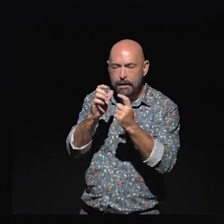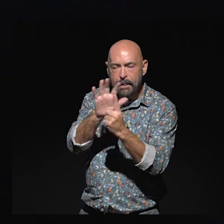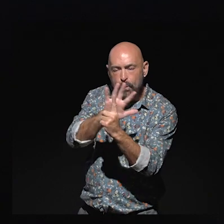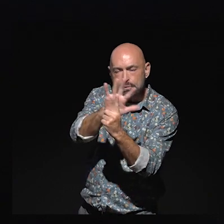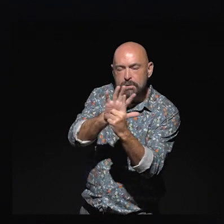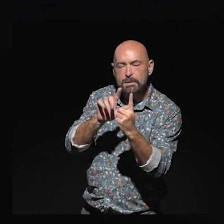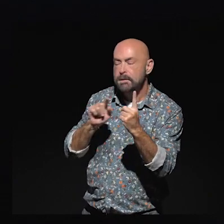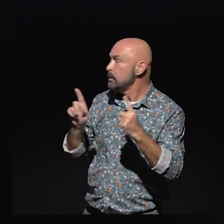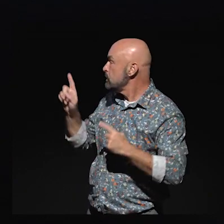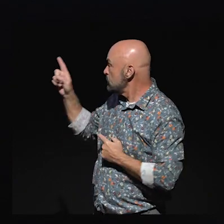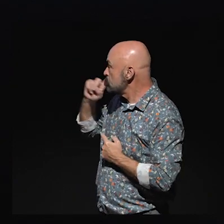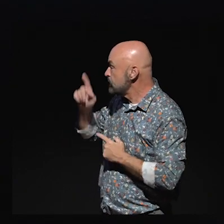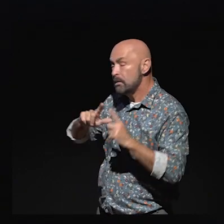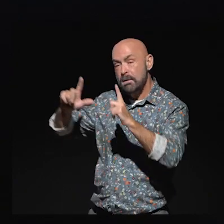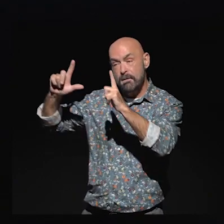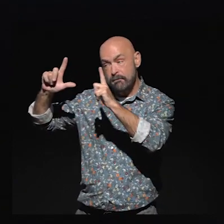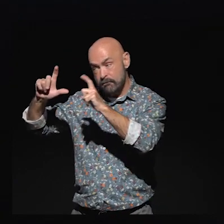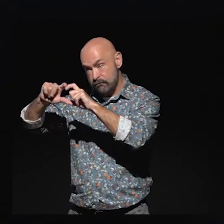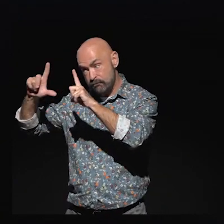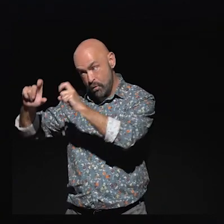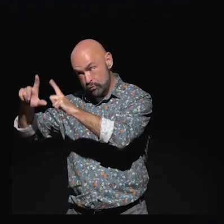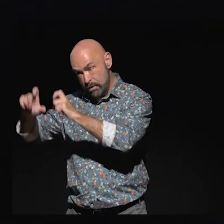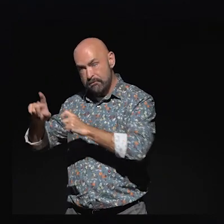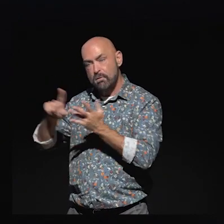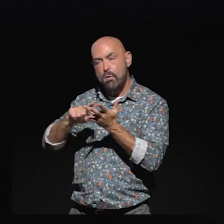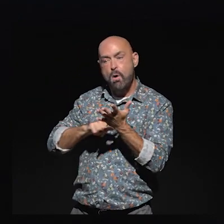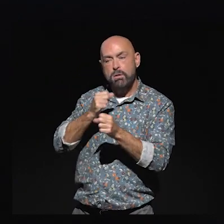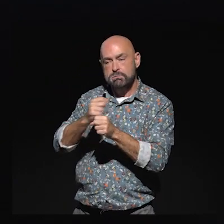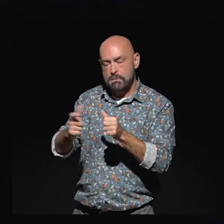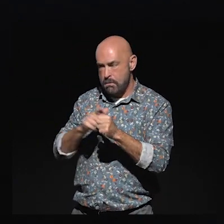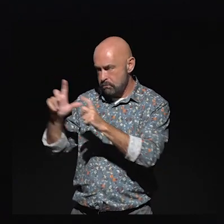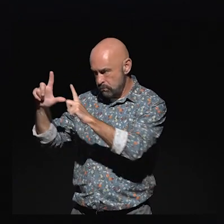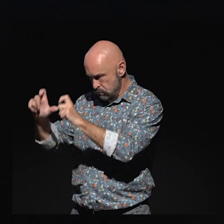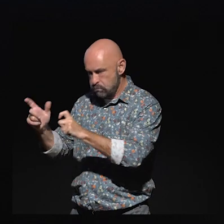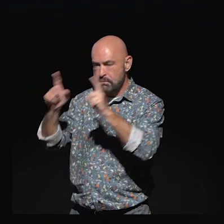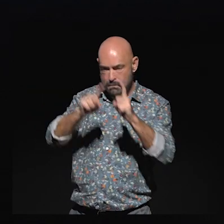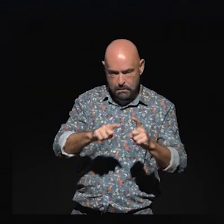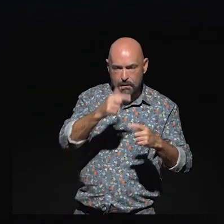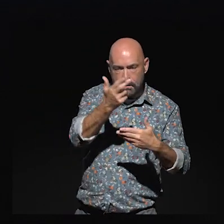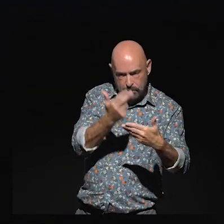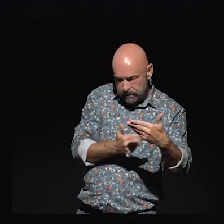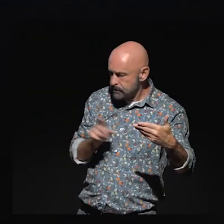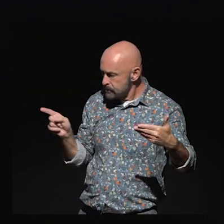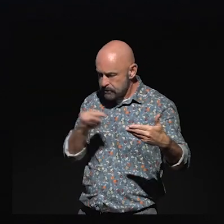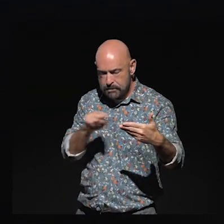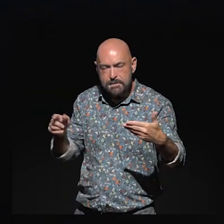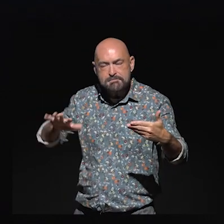And you see here a photograph of Olga and then one of the early paintings of her